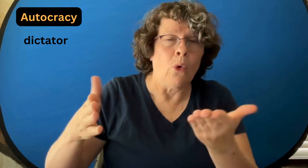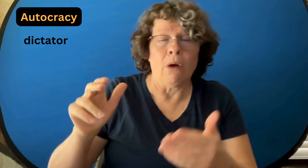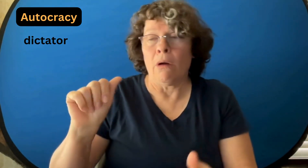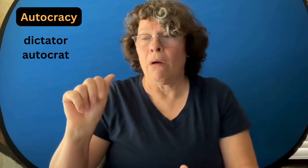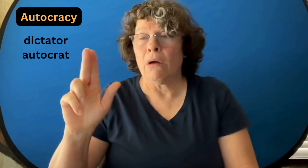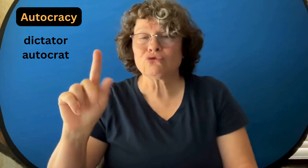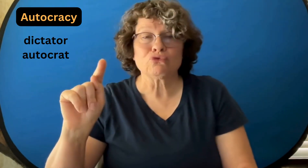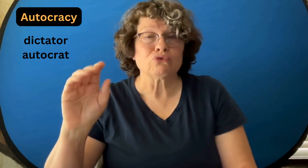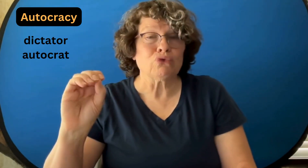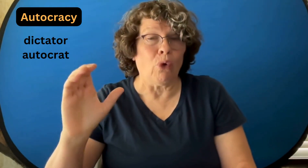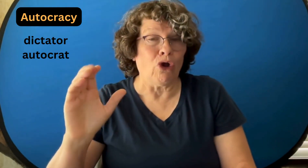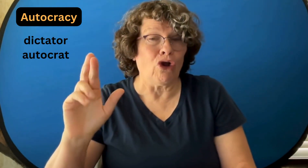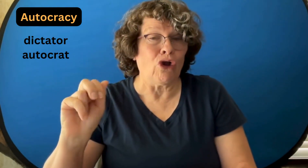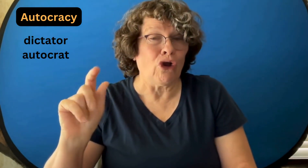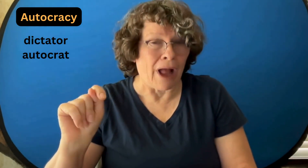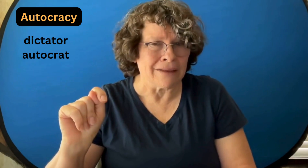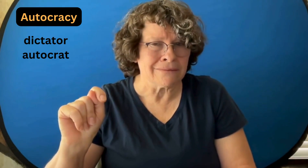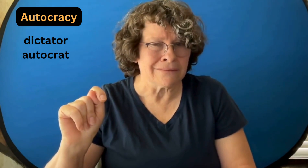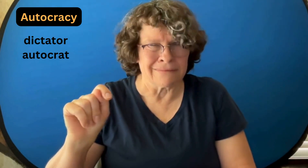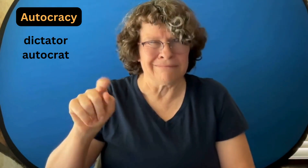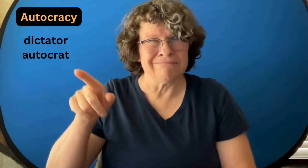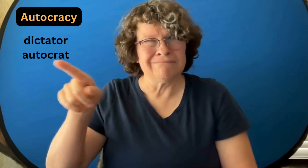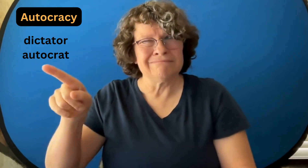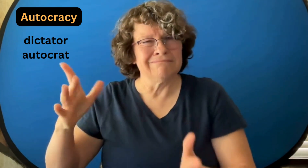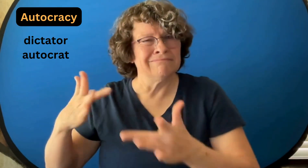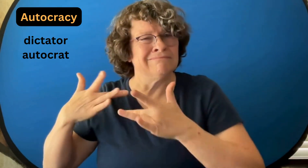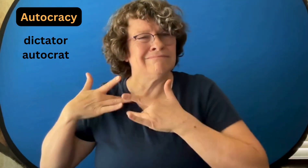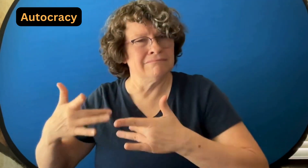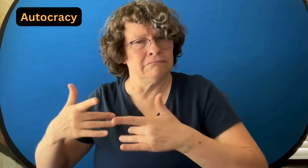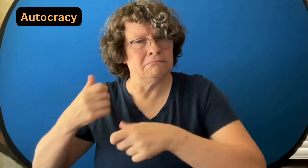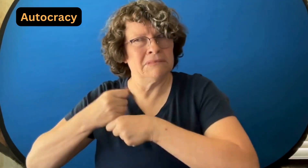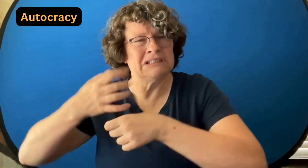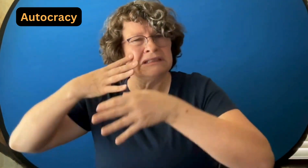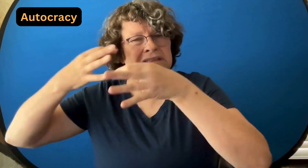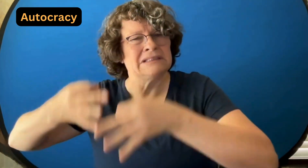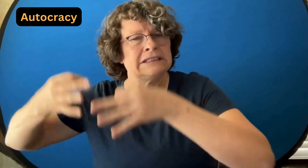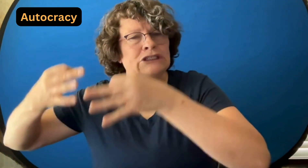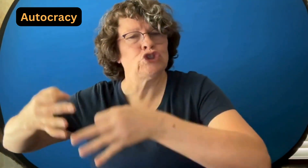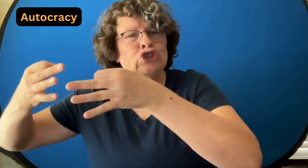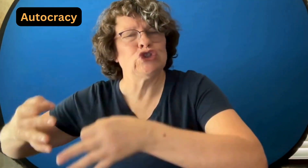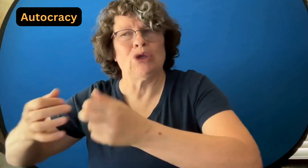or autocrat, makes all the decisions without